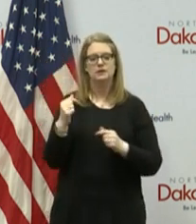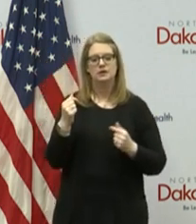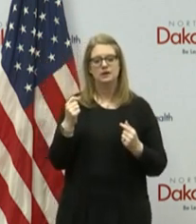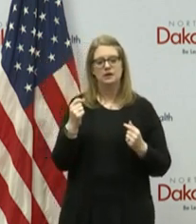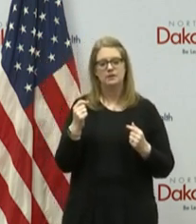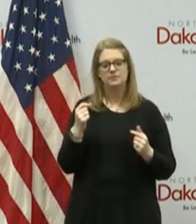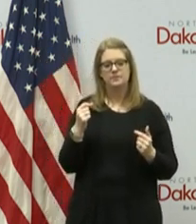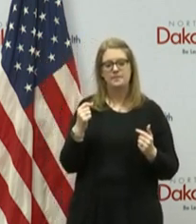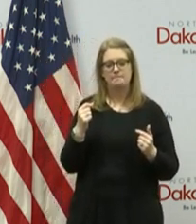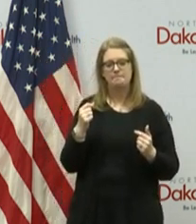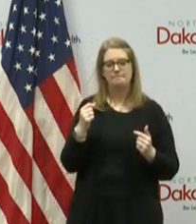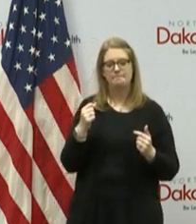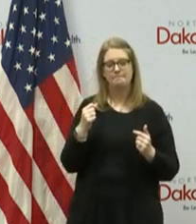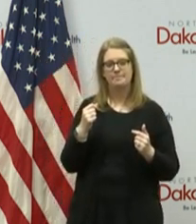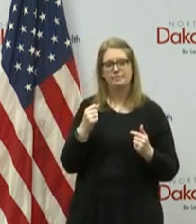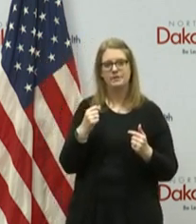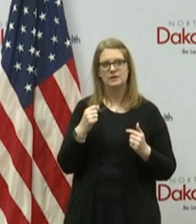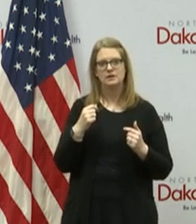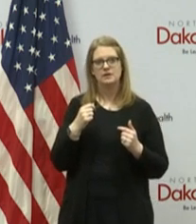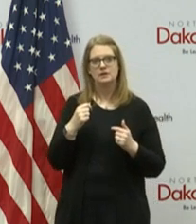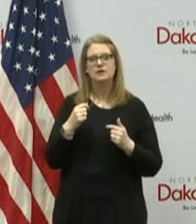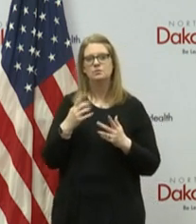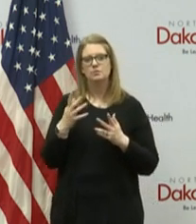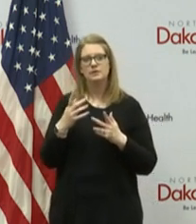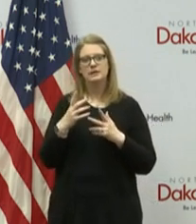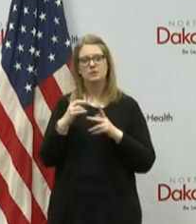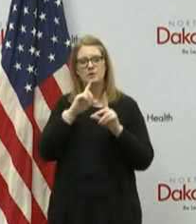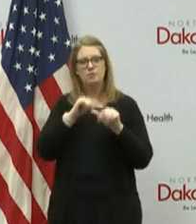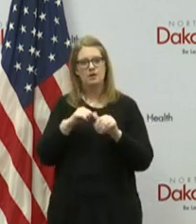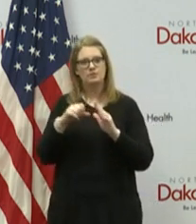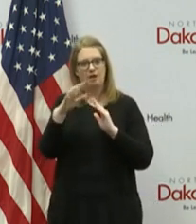OF THAT. AGAIN WE SAW THAT WE HAD 42 NEW CASES TODAY.